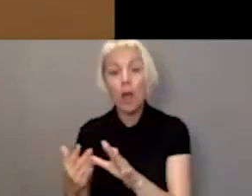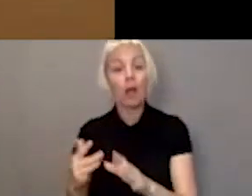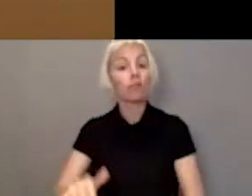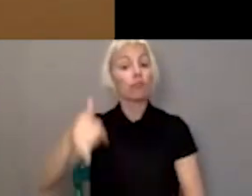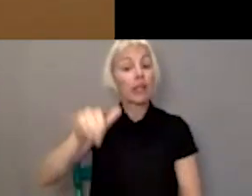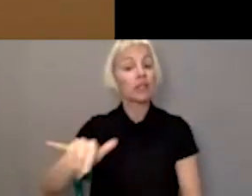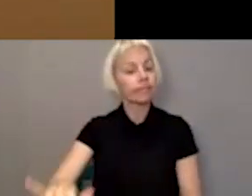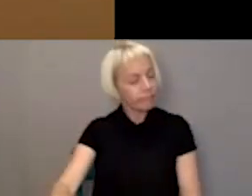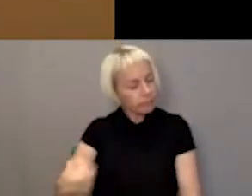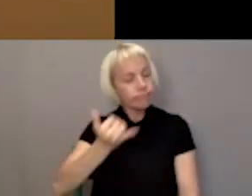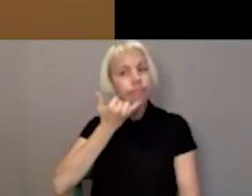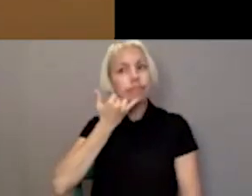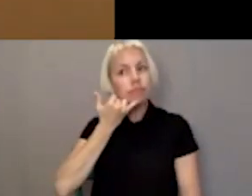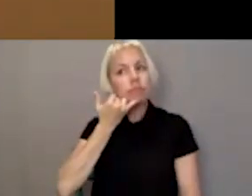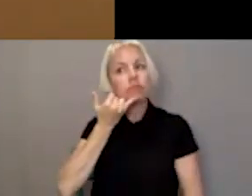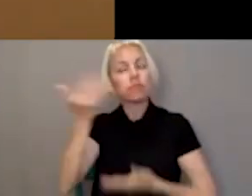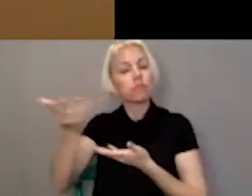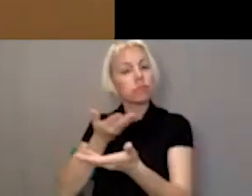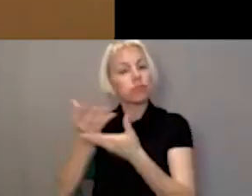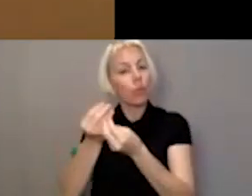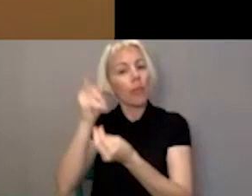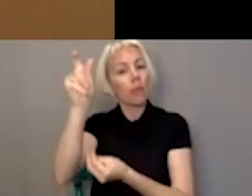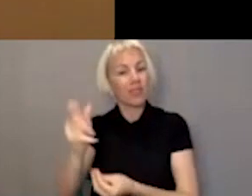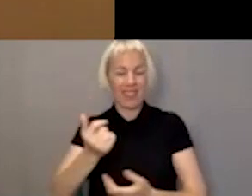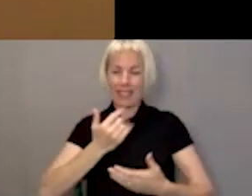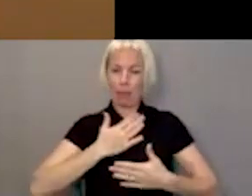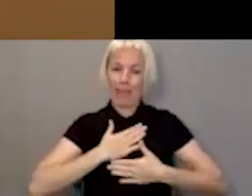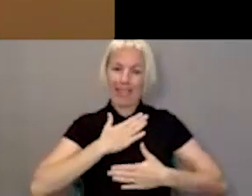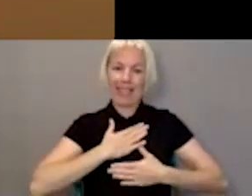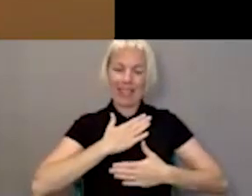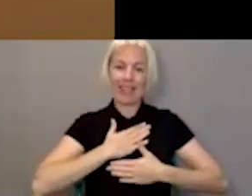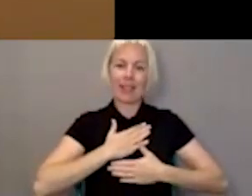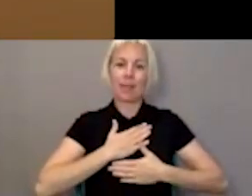it's just who I am. And I had so many brilliant people who've supported me to get to this